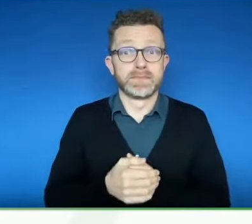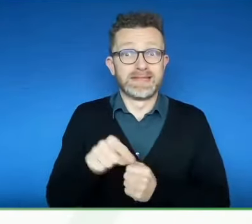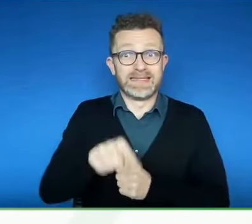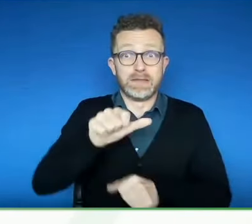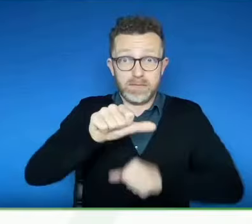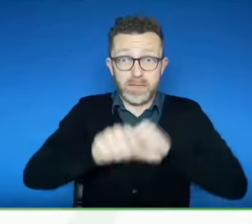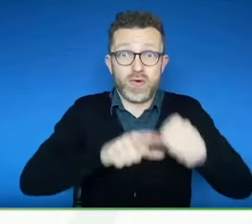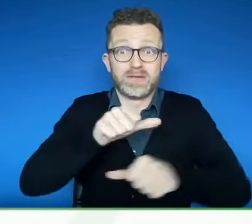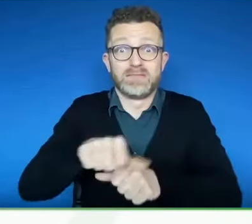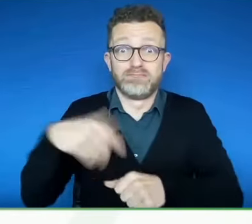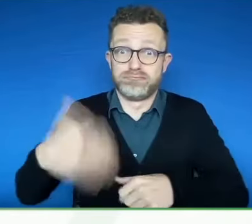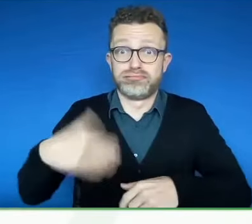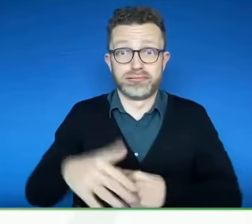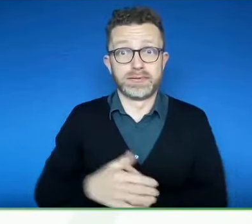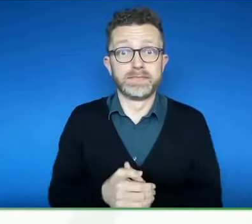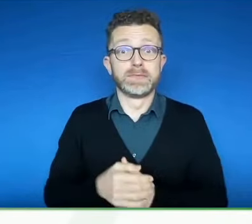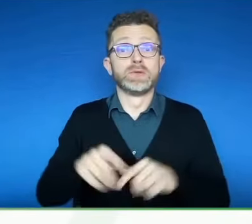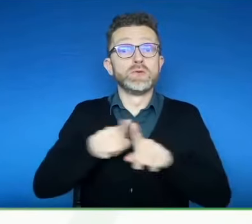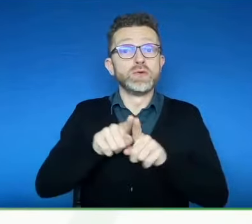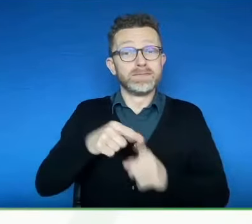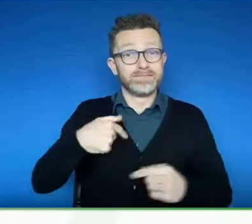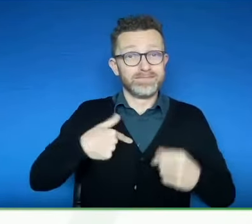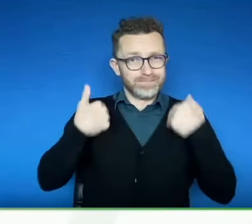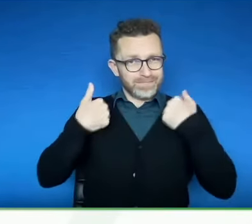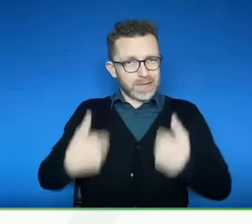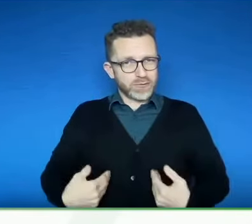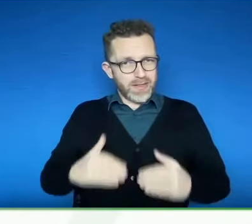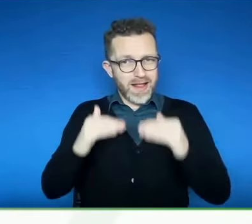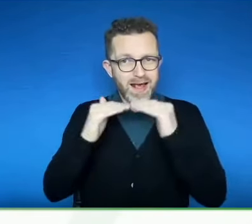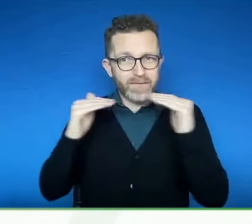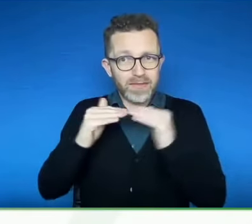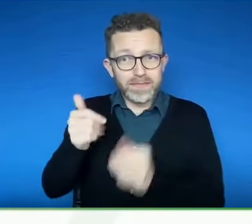Well, the people who currently be here today members.